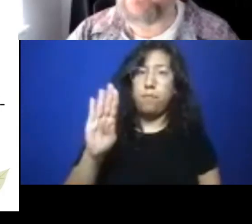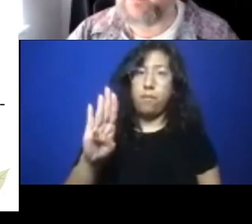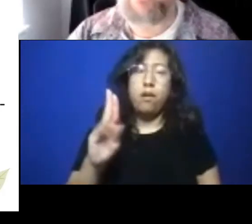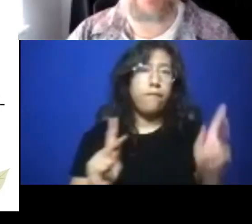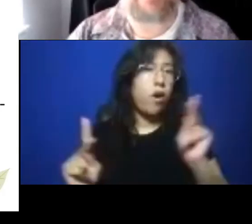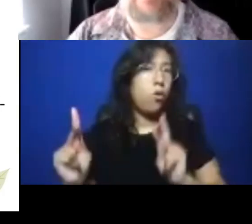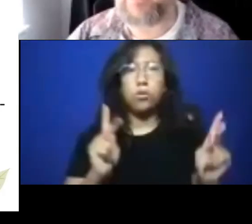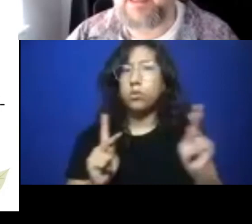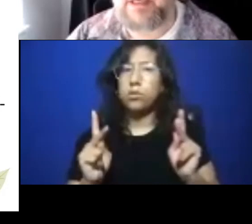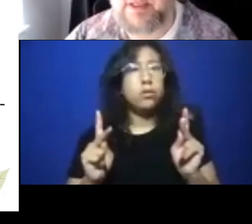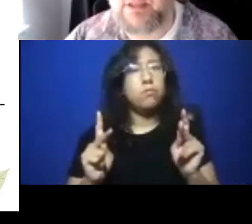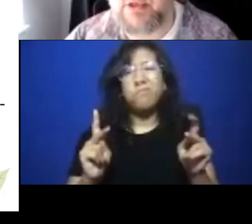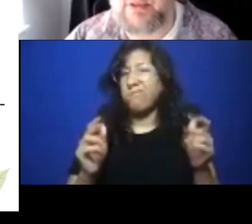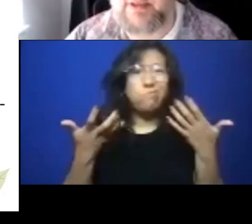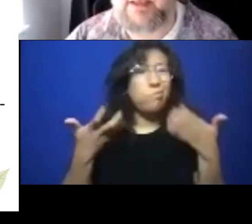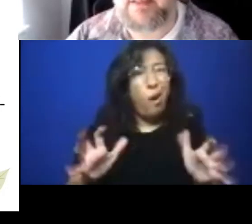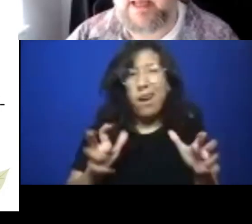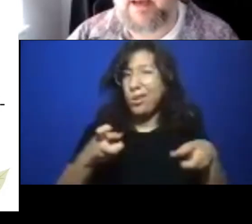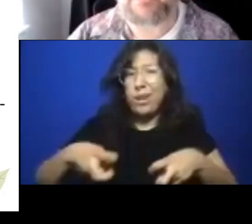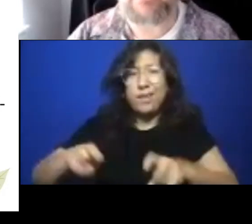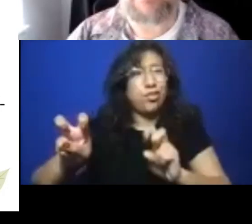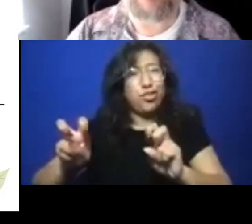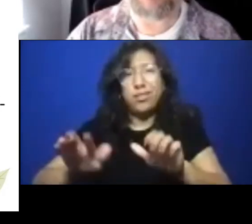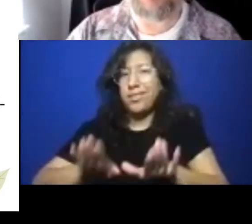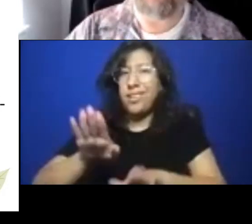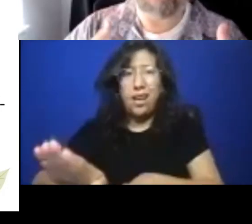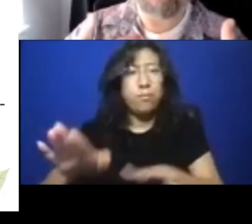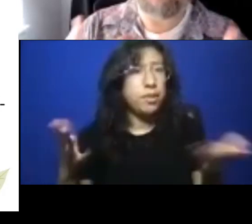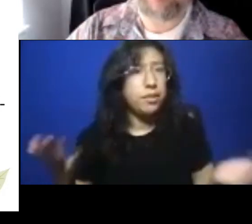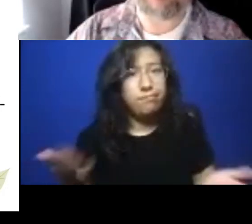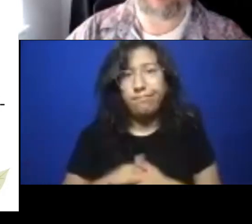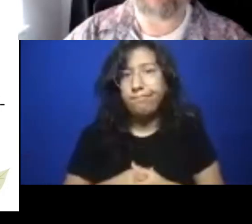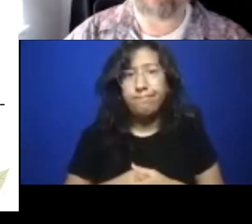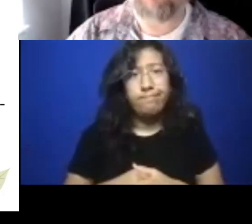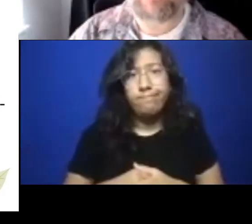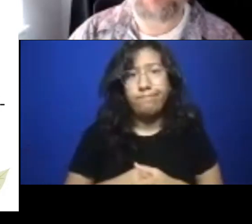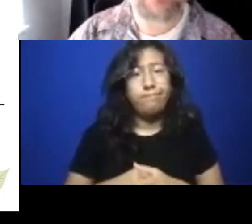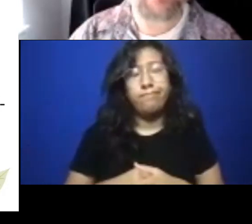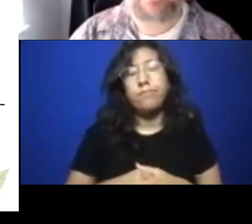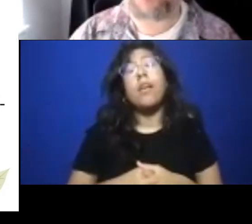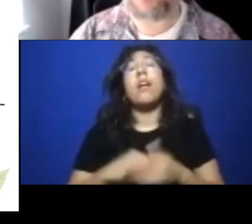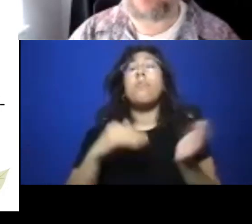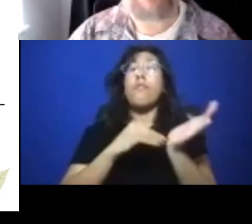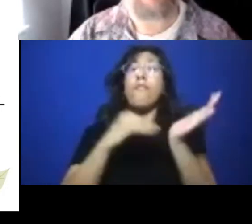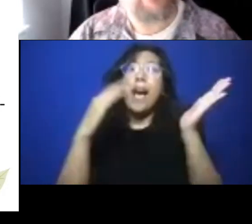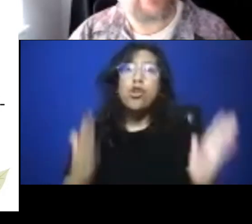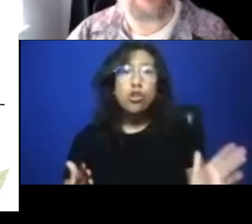do not want to take any transition related steps. So again, you know, providers sometimes kind of follow